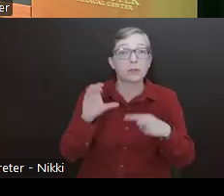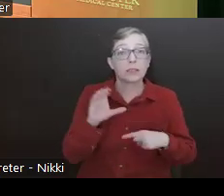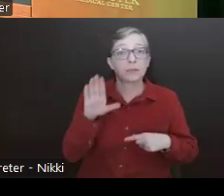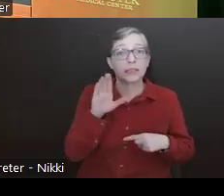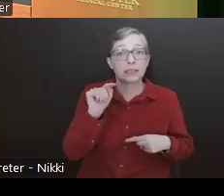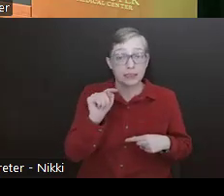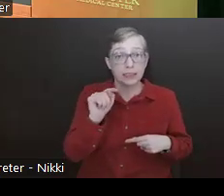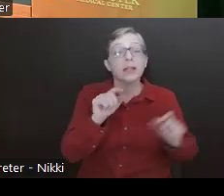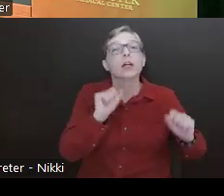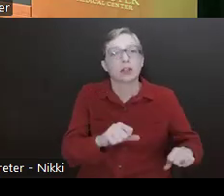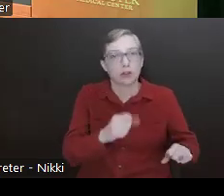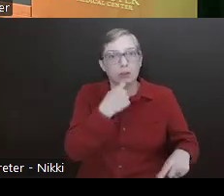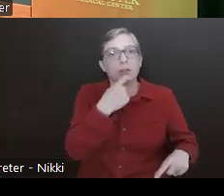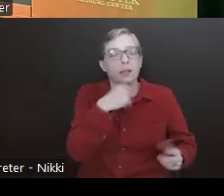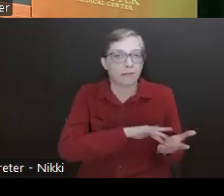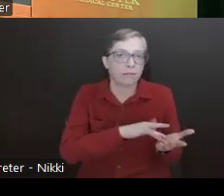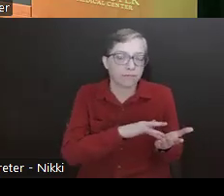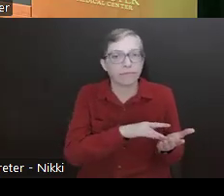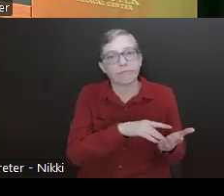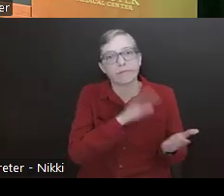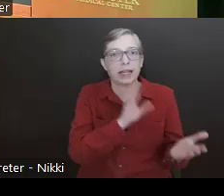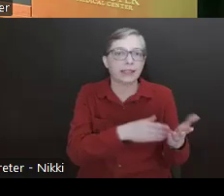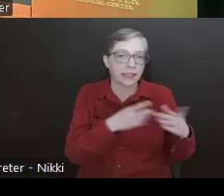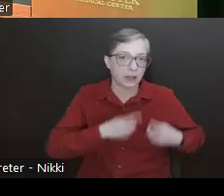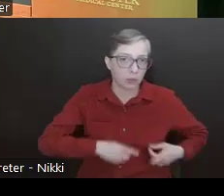they went back and they looked at those folks who had an anti-depressant versus those who